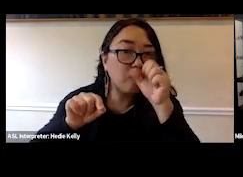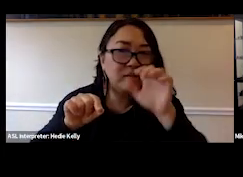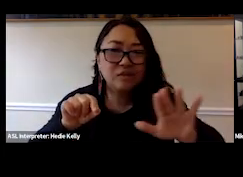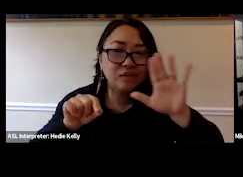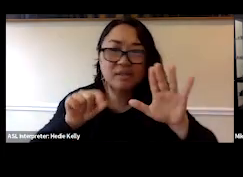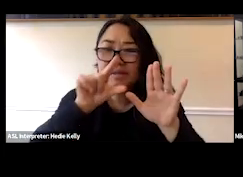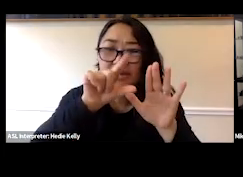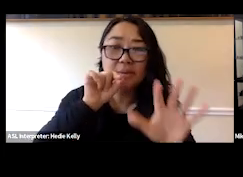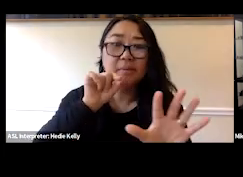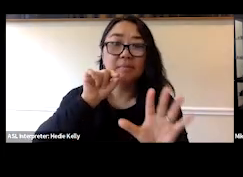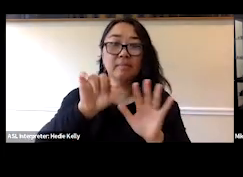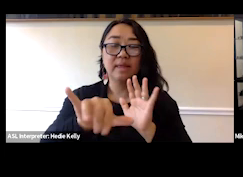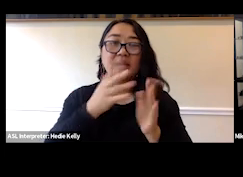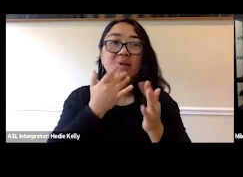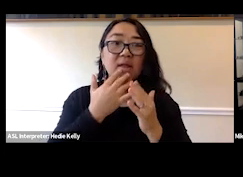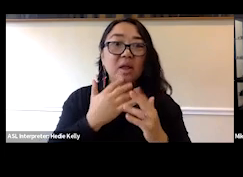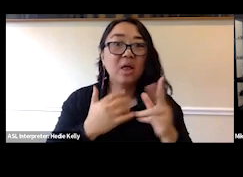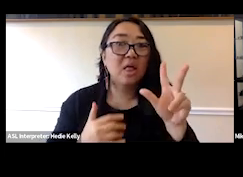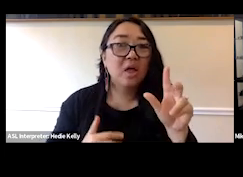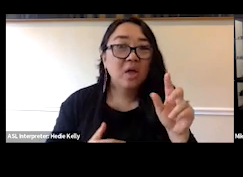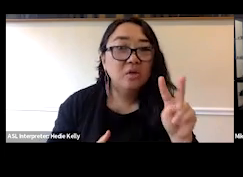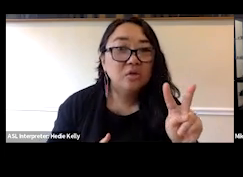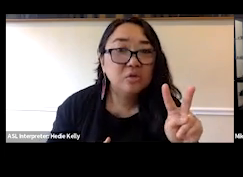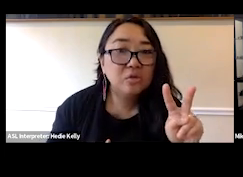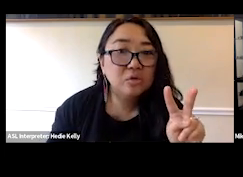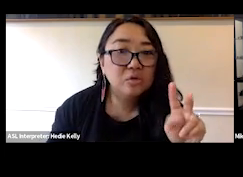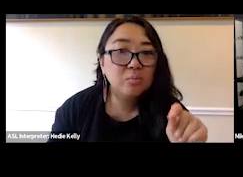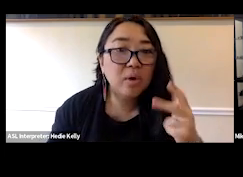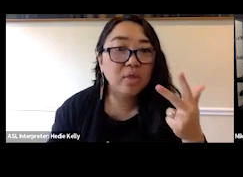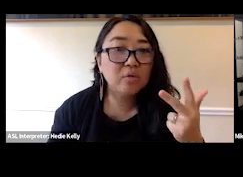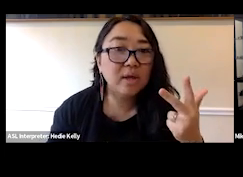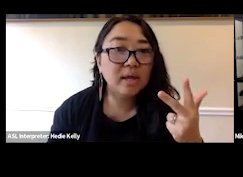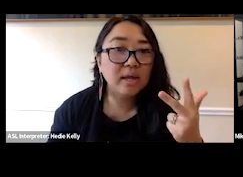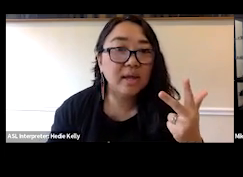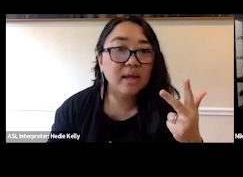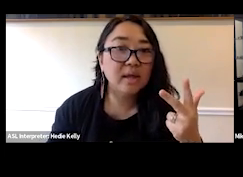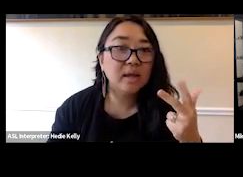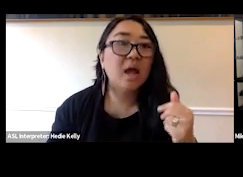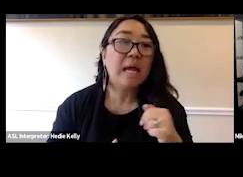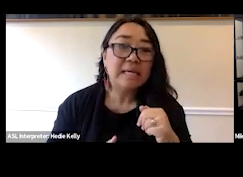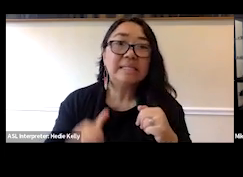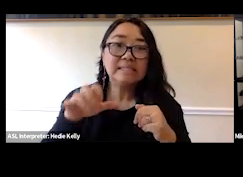And I've got a 2.3 to one contrast ratio. So although I've gotten pretty good